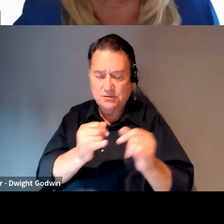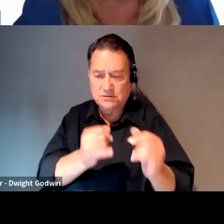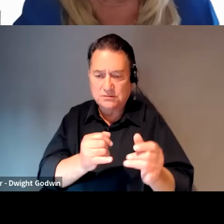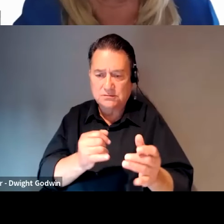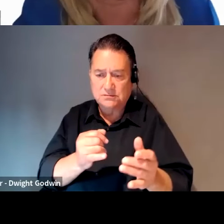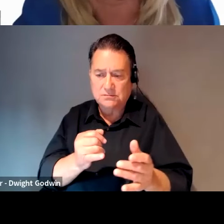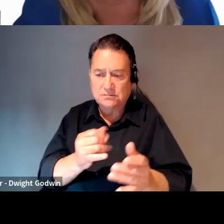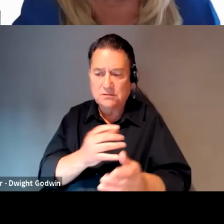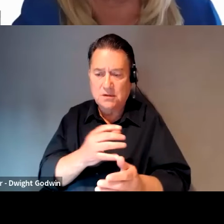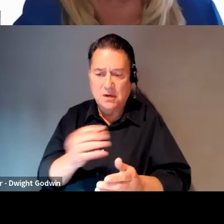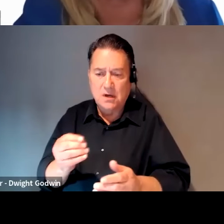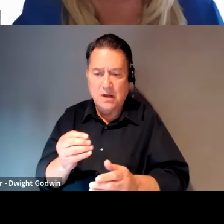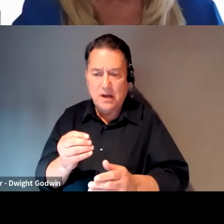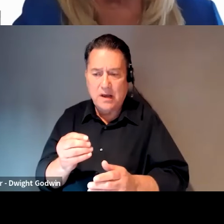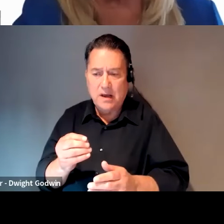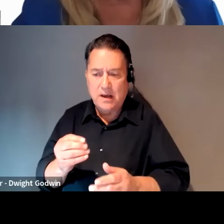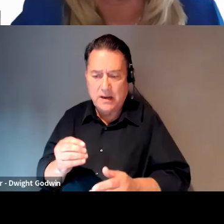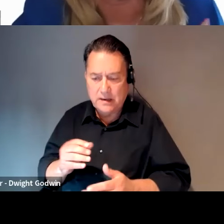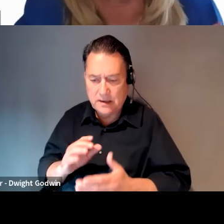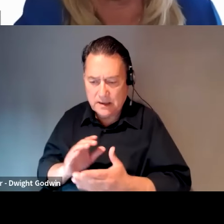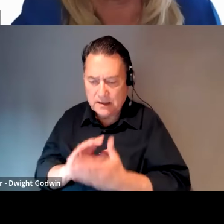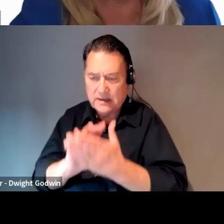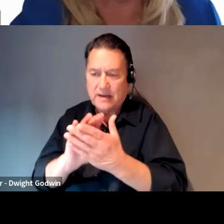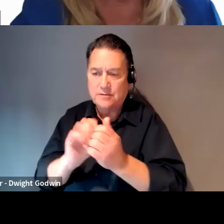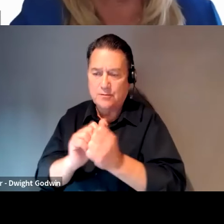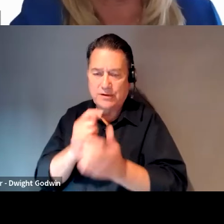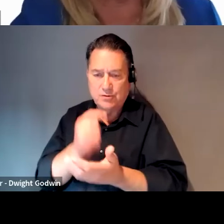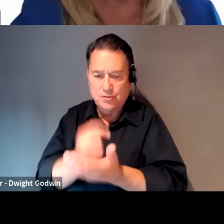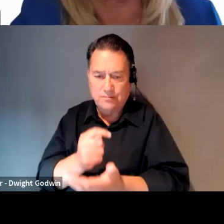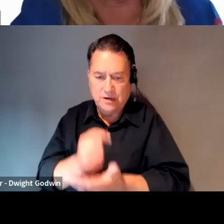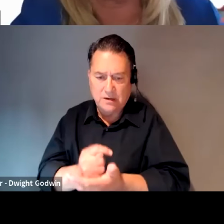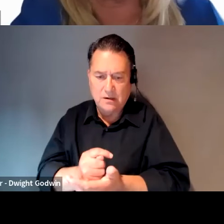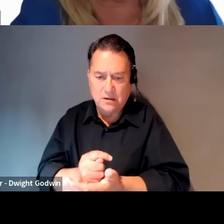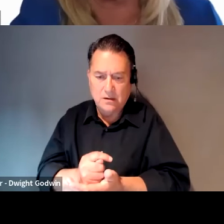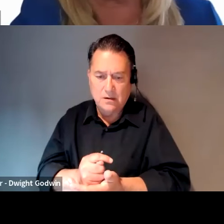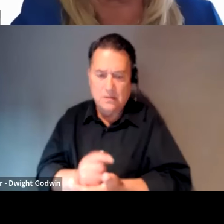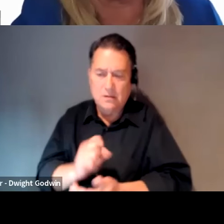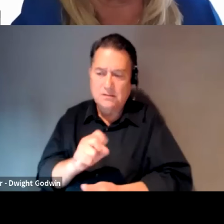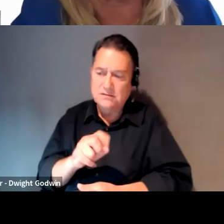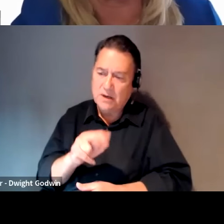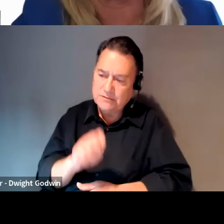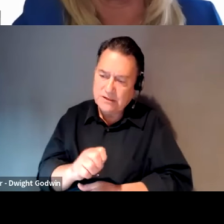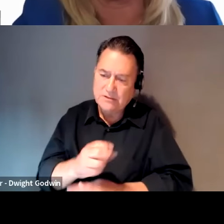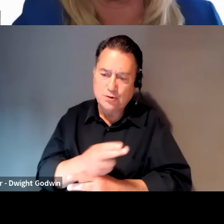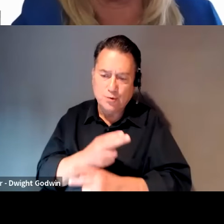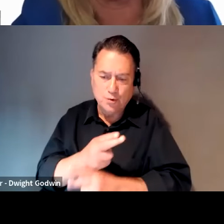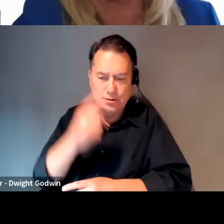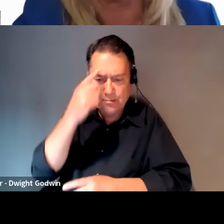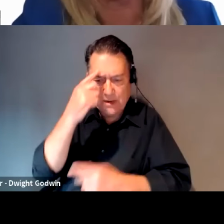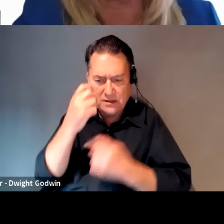and engagement in treatment, whether it's substance use, mental health, whatever that is.